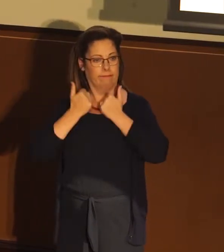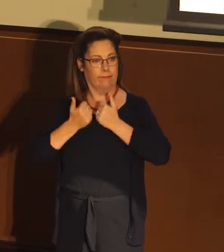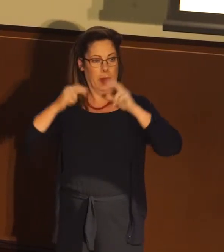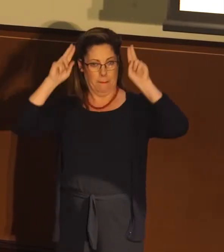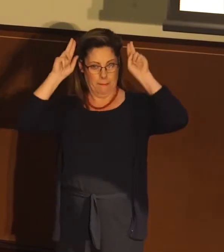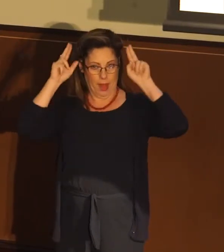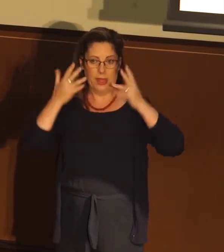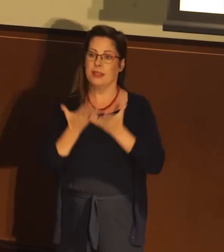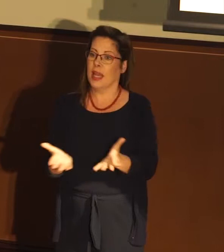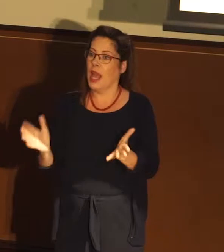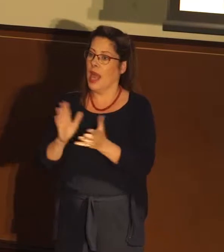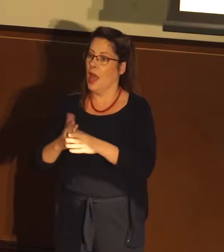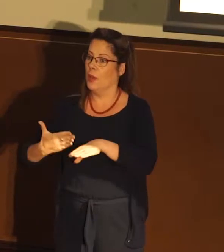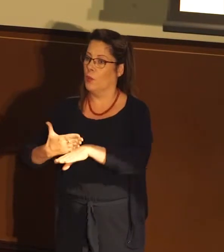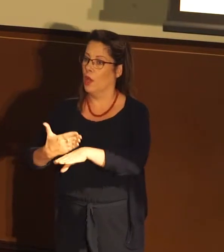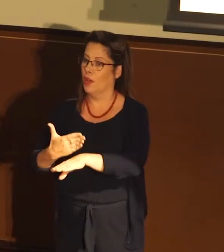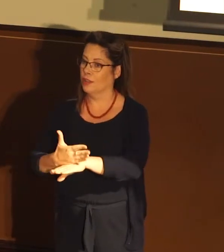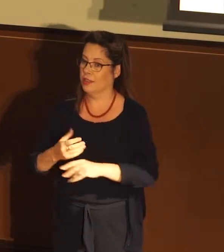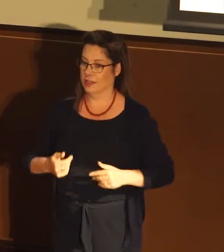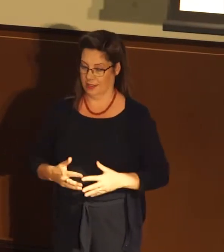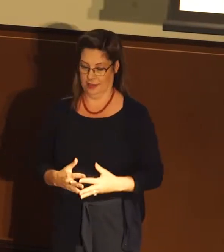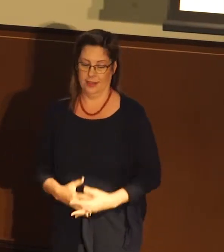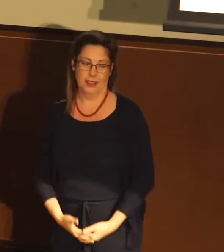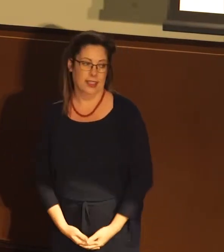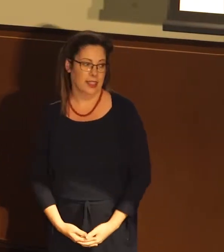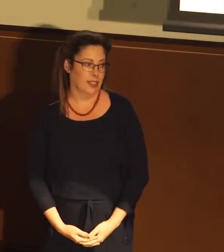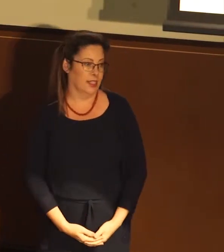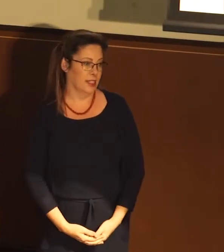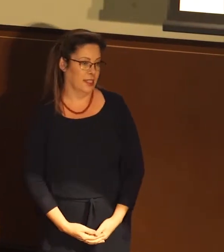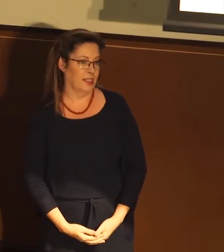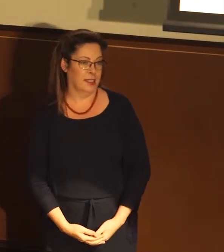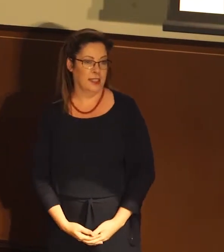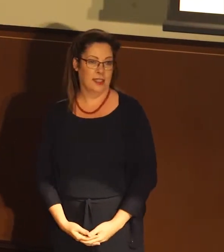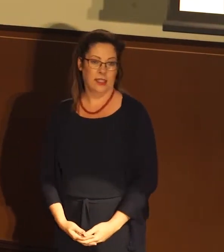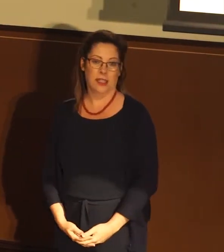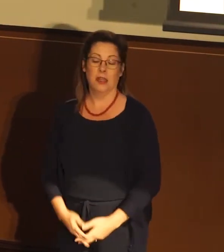and the way we implement what we implement. And that is, if I take it back to about 2003,